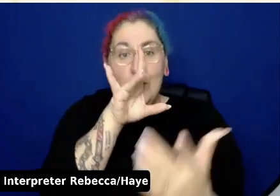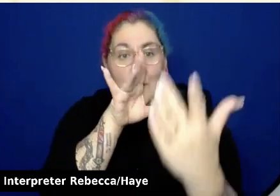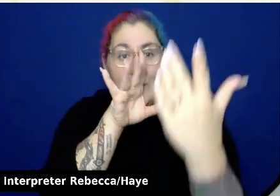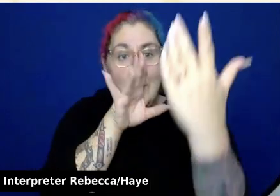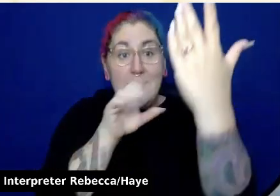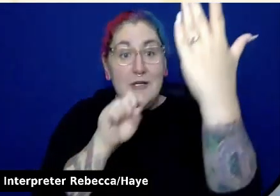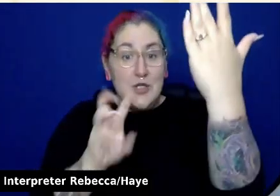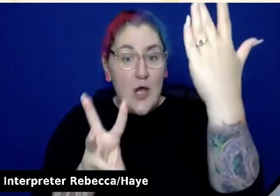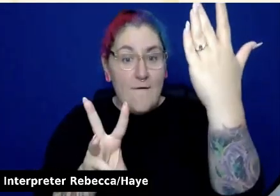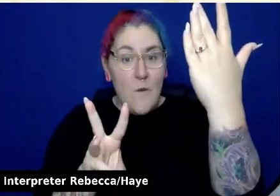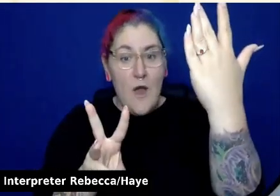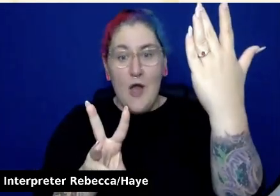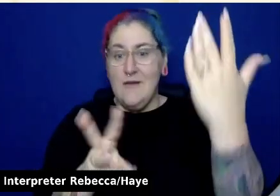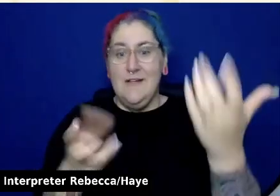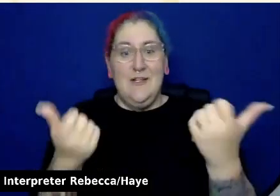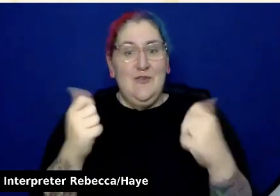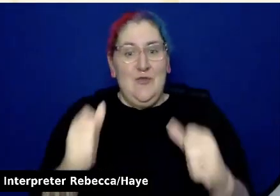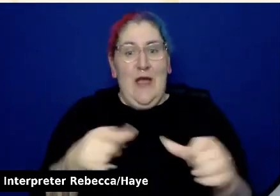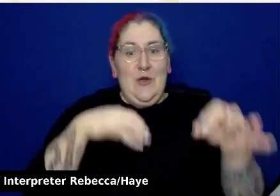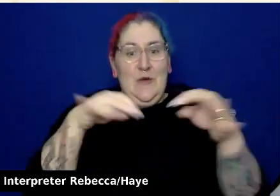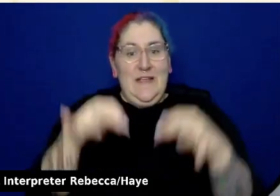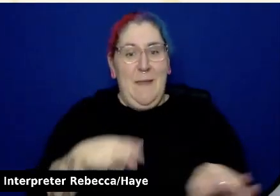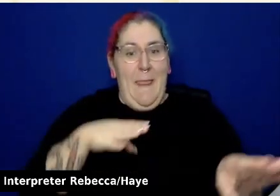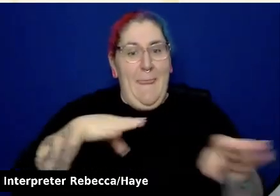or accessible name will create challenges for users.